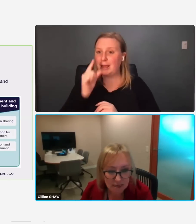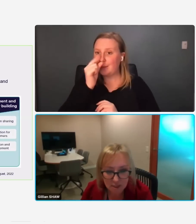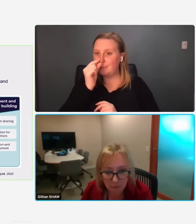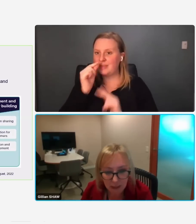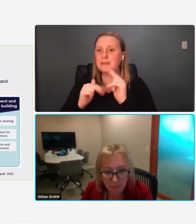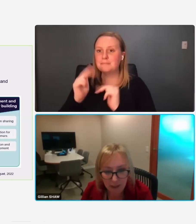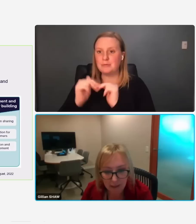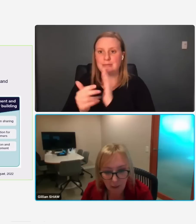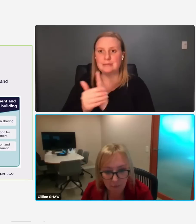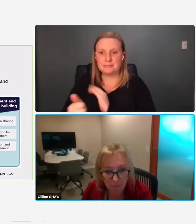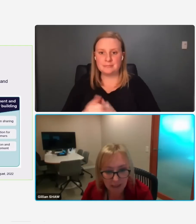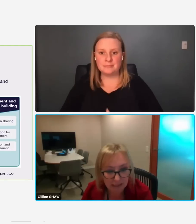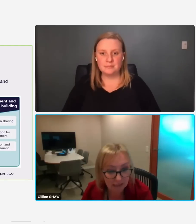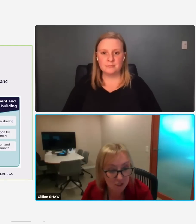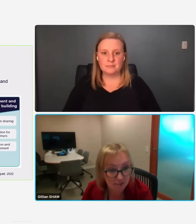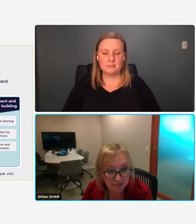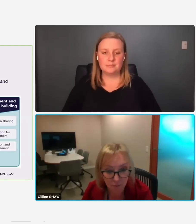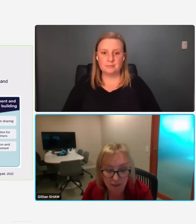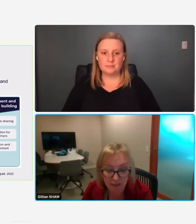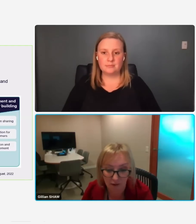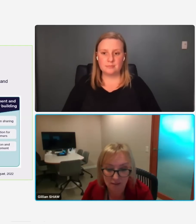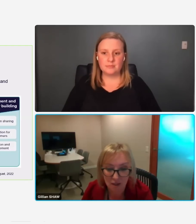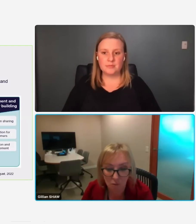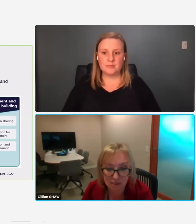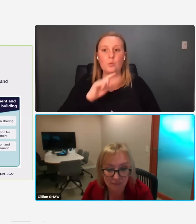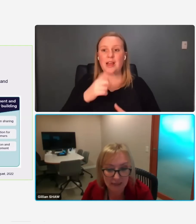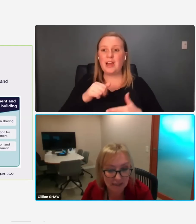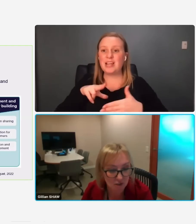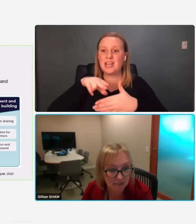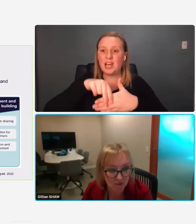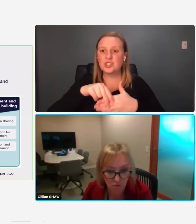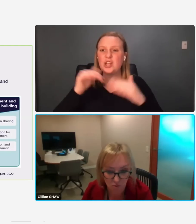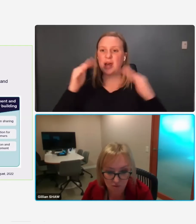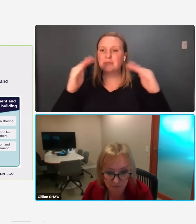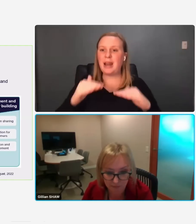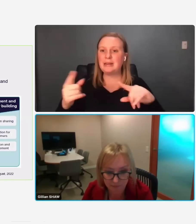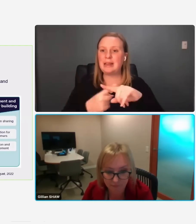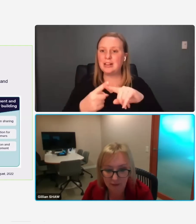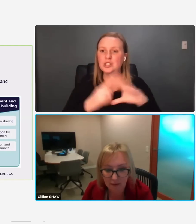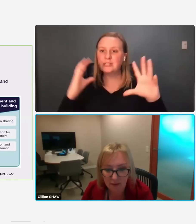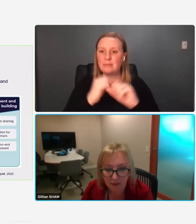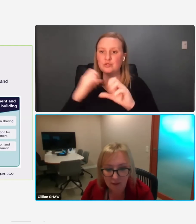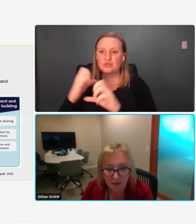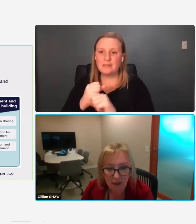The consultation paper and accompanying plain English summary guide will explain each of these tools.